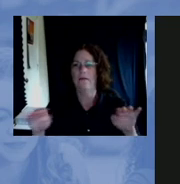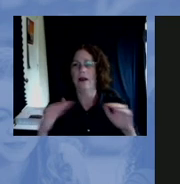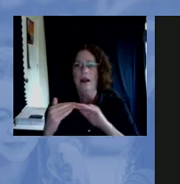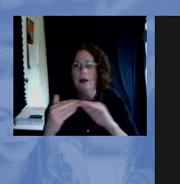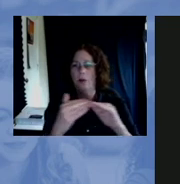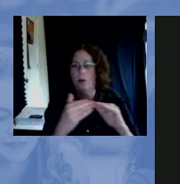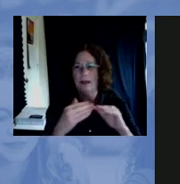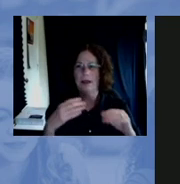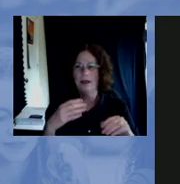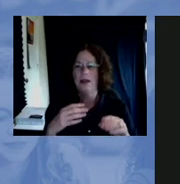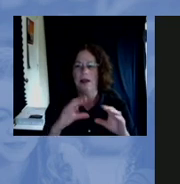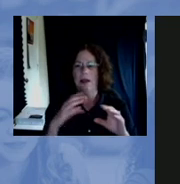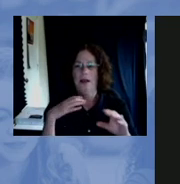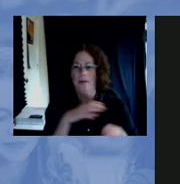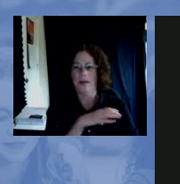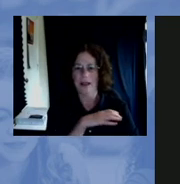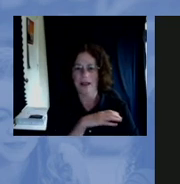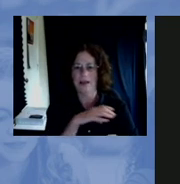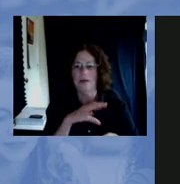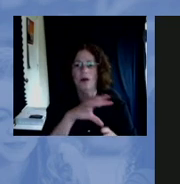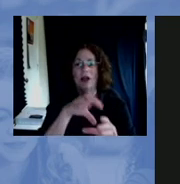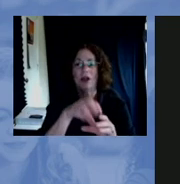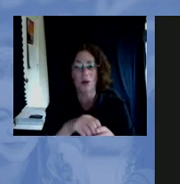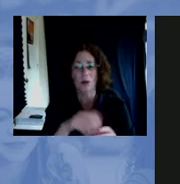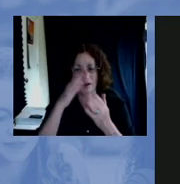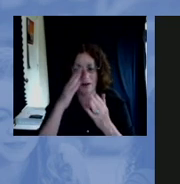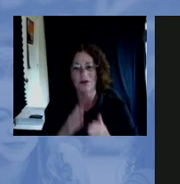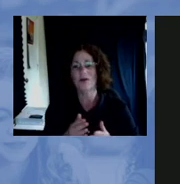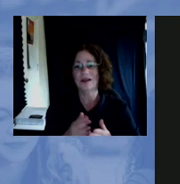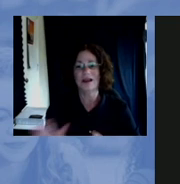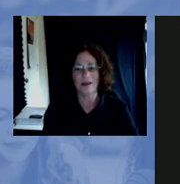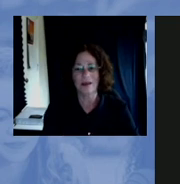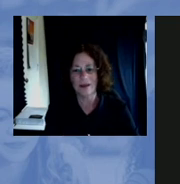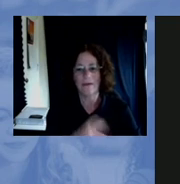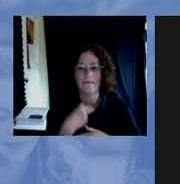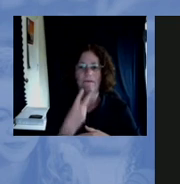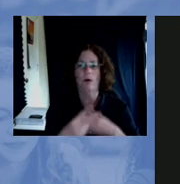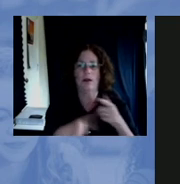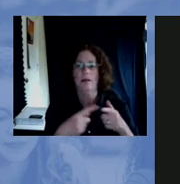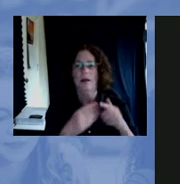WE INCLUDED OUR STUDENTS, THEIR VOICE, ON OUR EQUITY COMMITTEE, AS I SAID BEFORE, STUDENTS